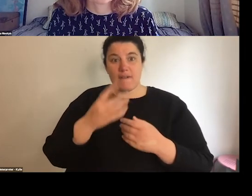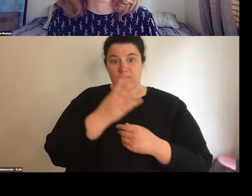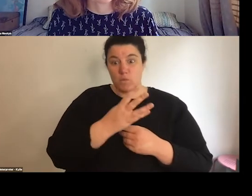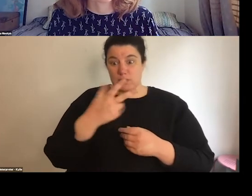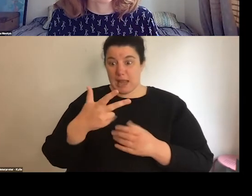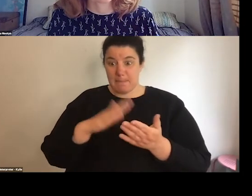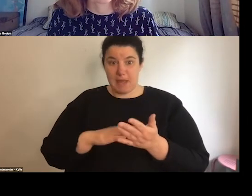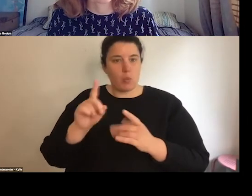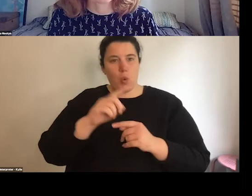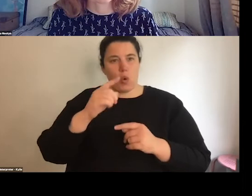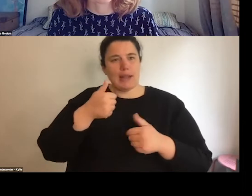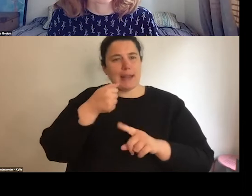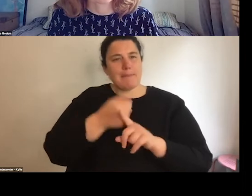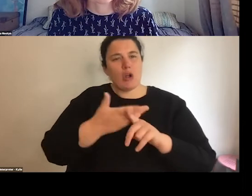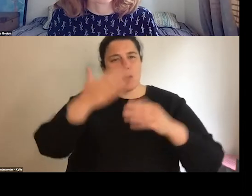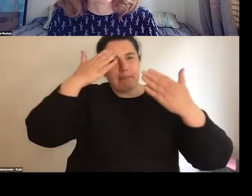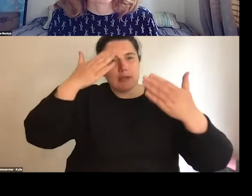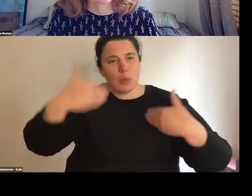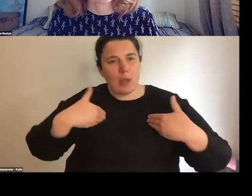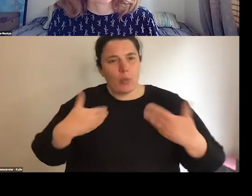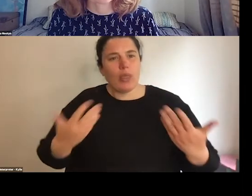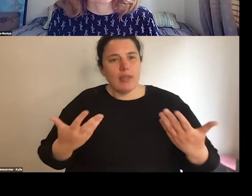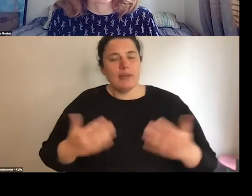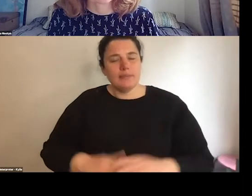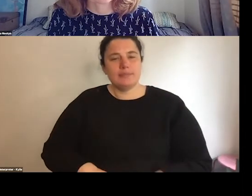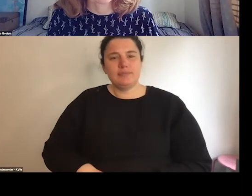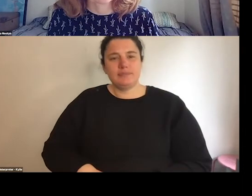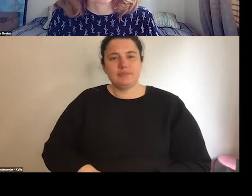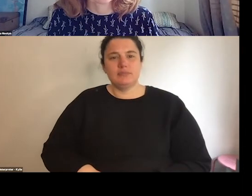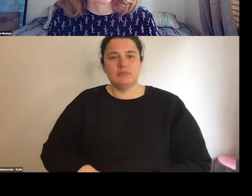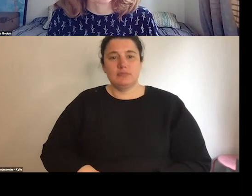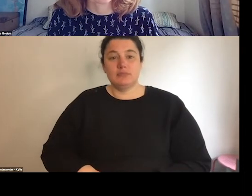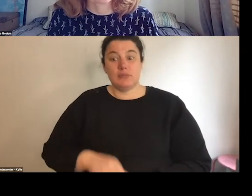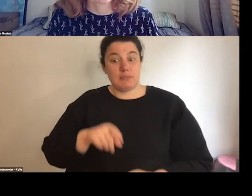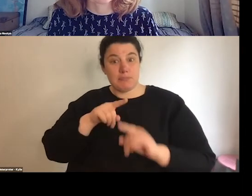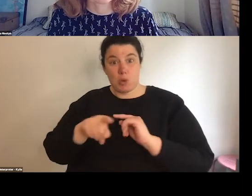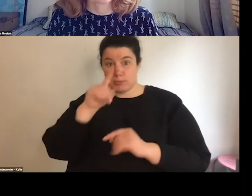So we're seeing majority of participants who did our arts program